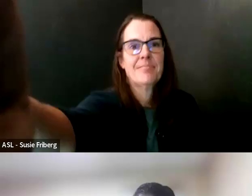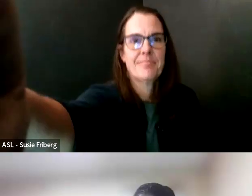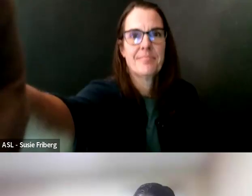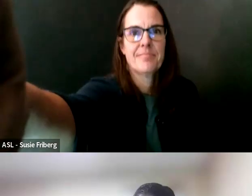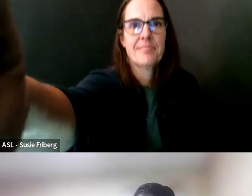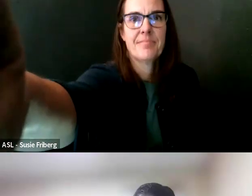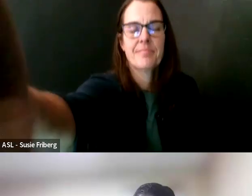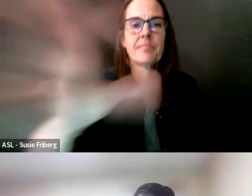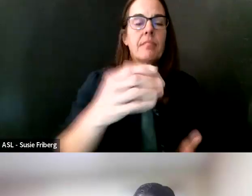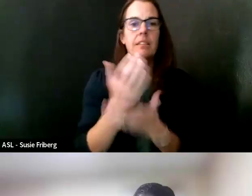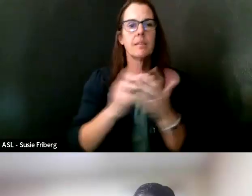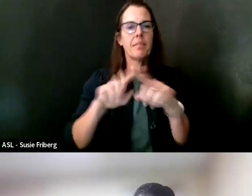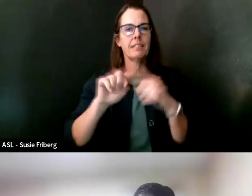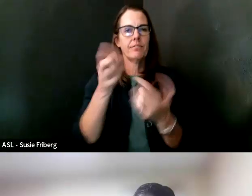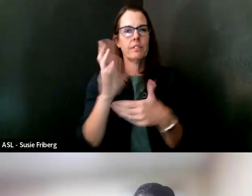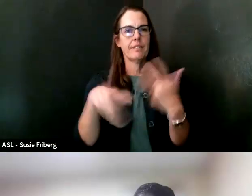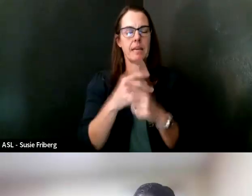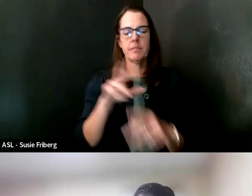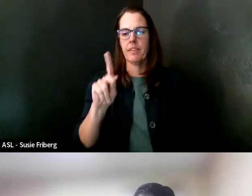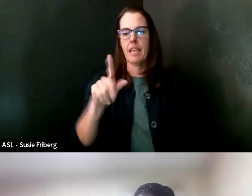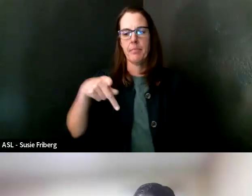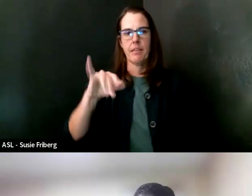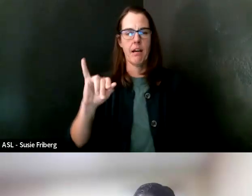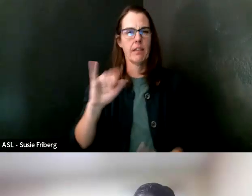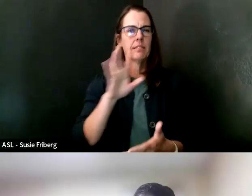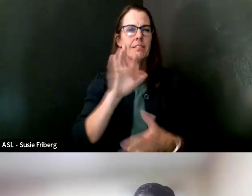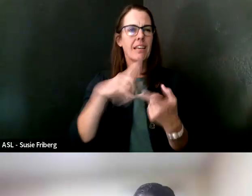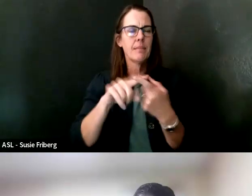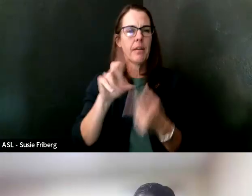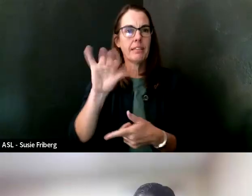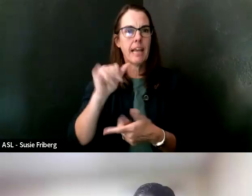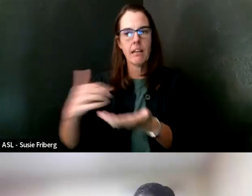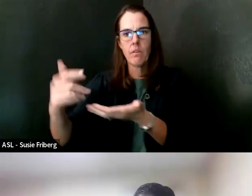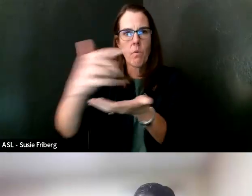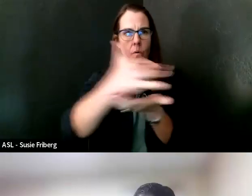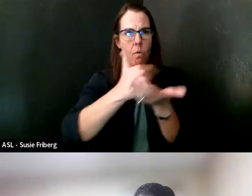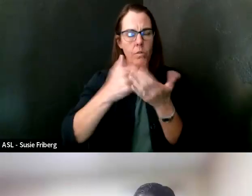talk about the data call and things, we are trying to seek some of that information related,